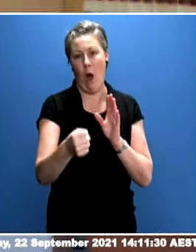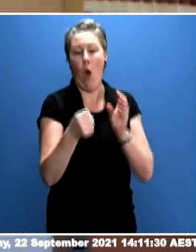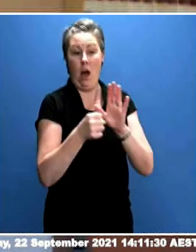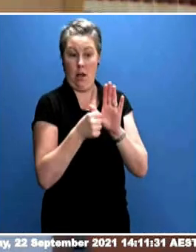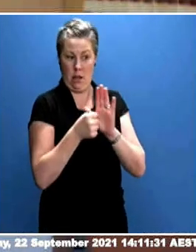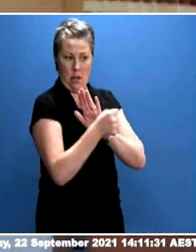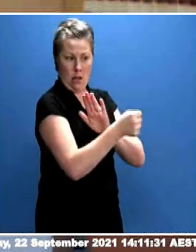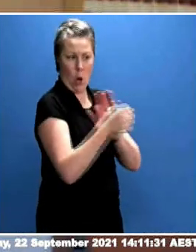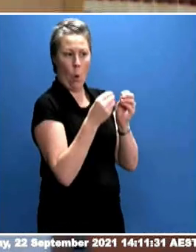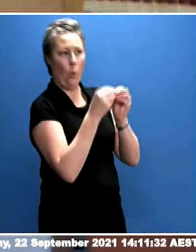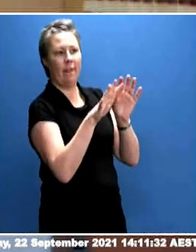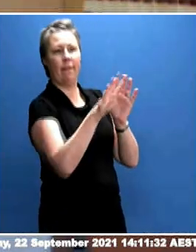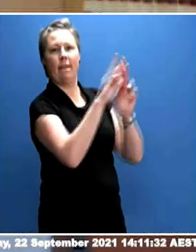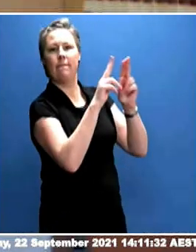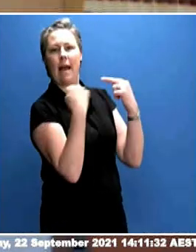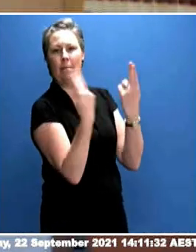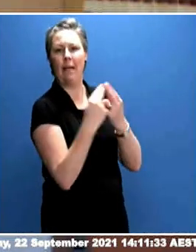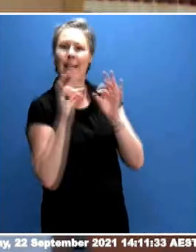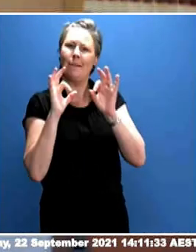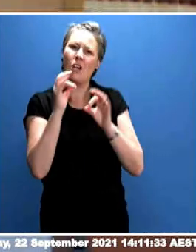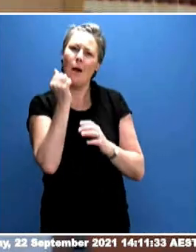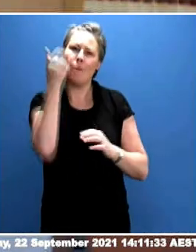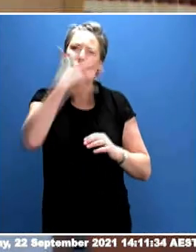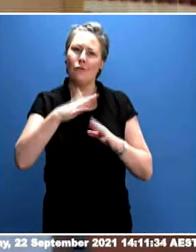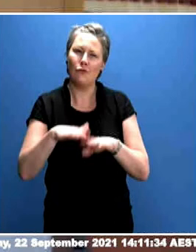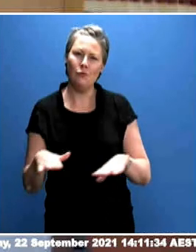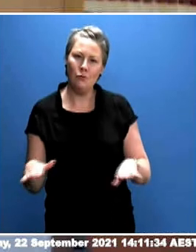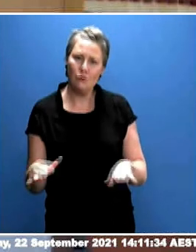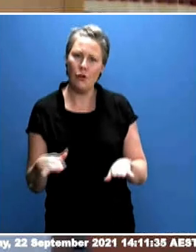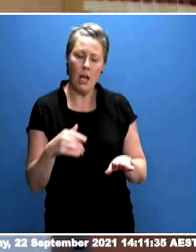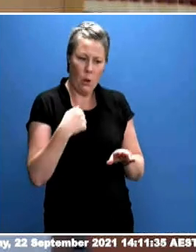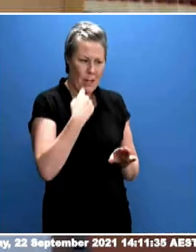So particularly for our Aboriginal children, we work hard to find family